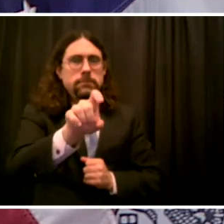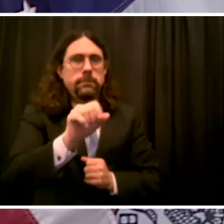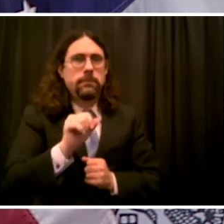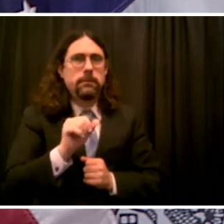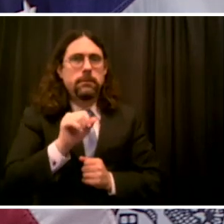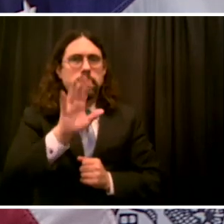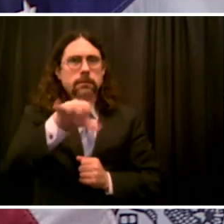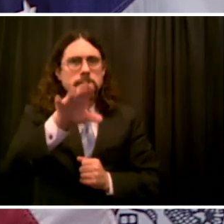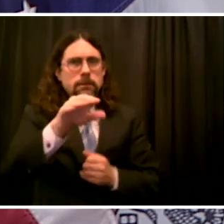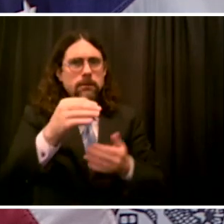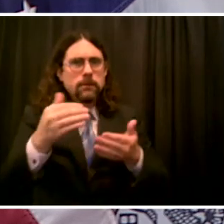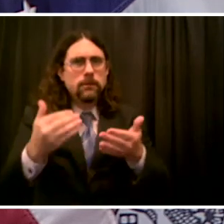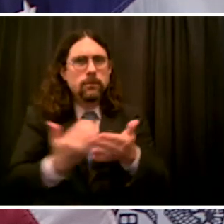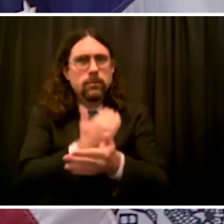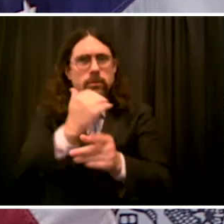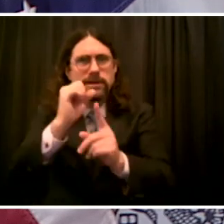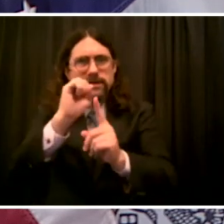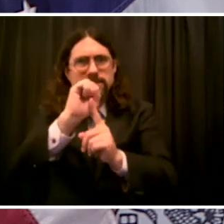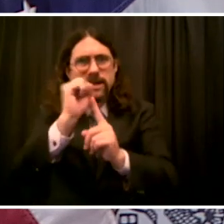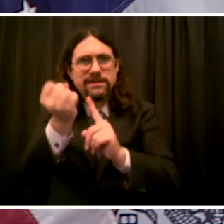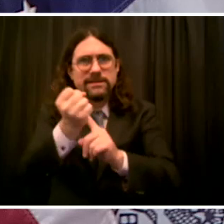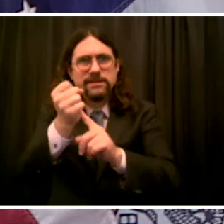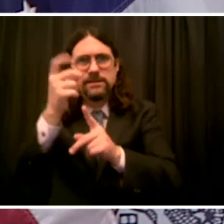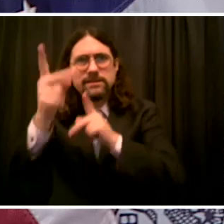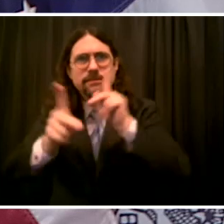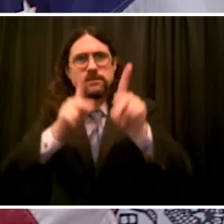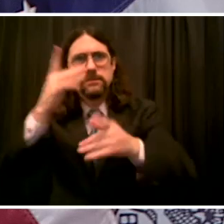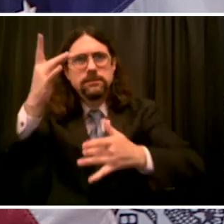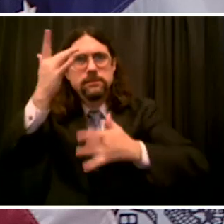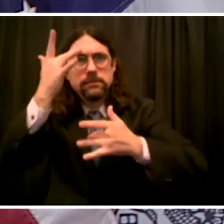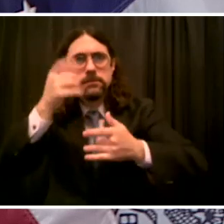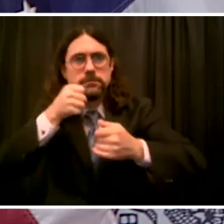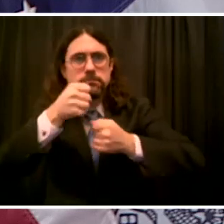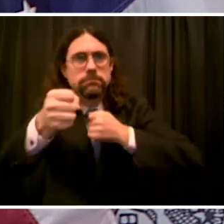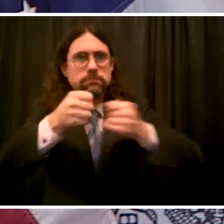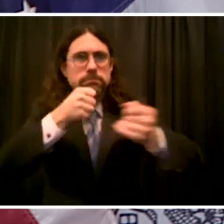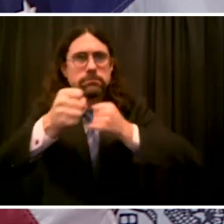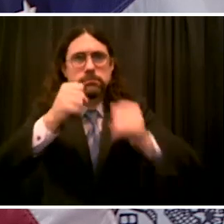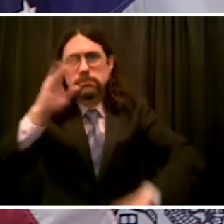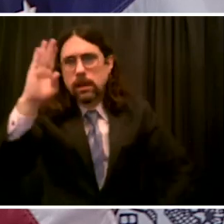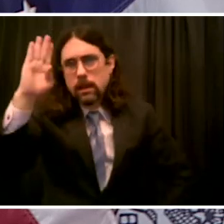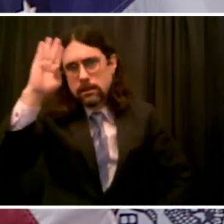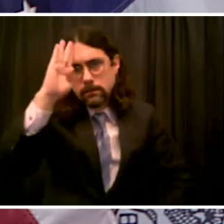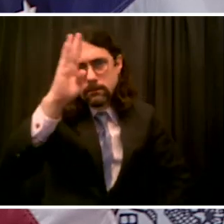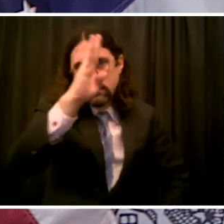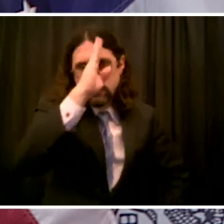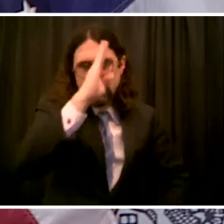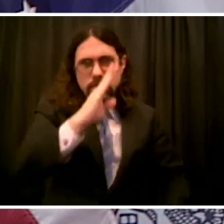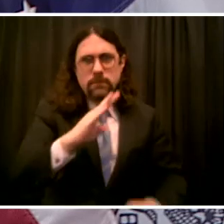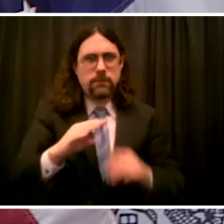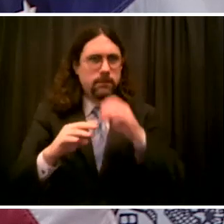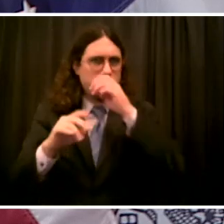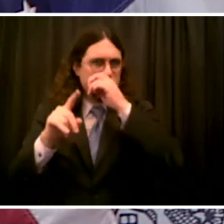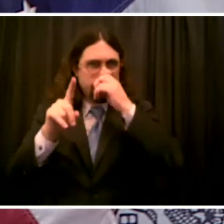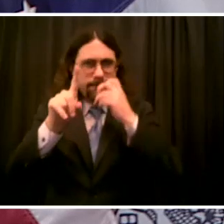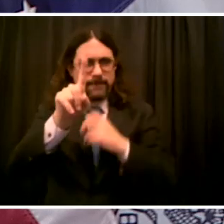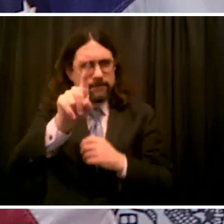I WANTED TO ASK ABOUT NEW CASES AND PARTICULARLY THE NEW HOSPITALIZATIONS THAT ARE COMING.